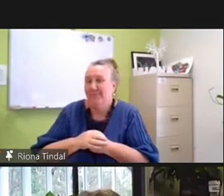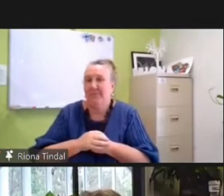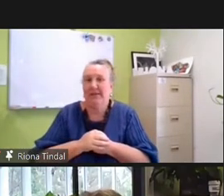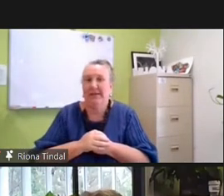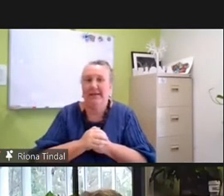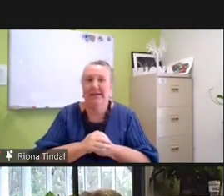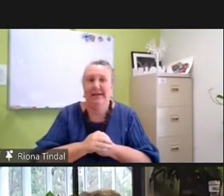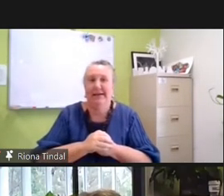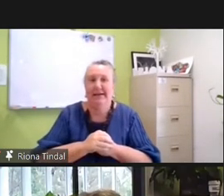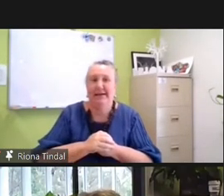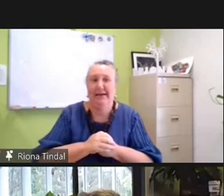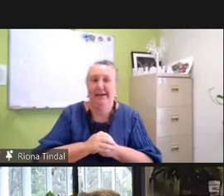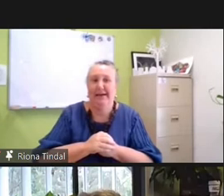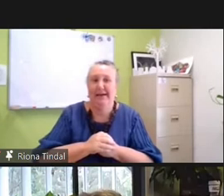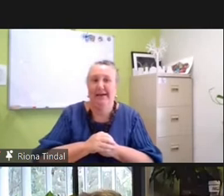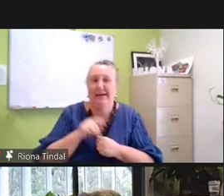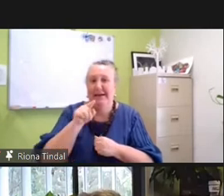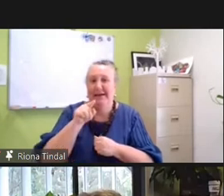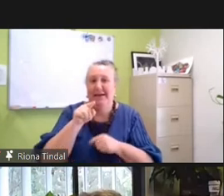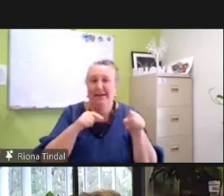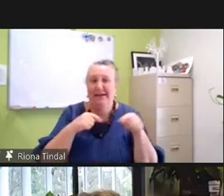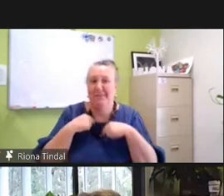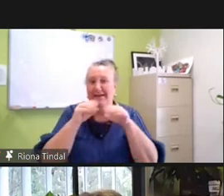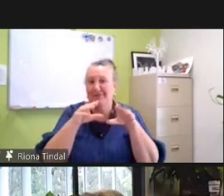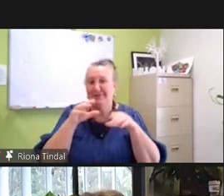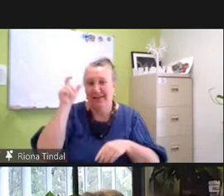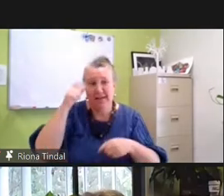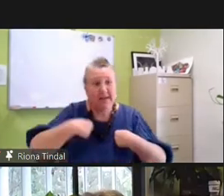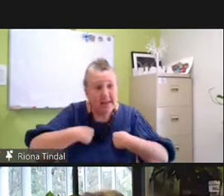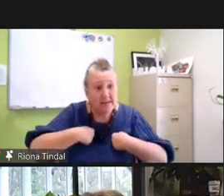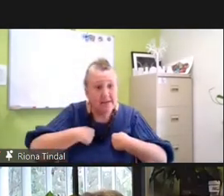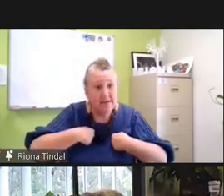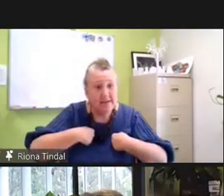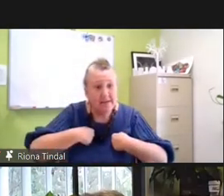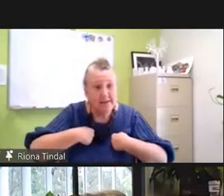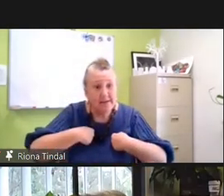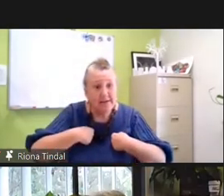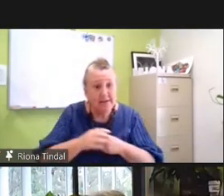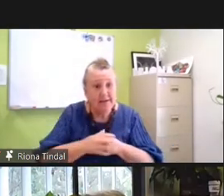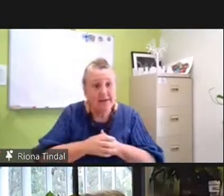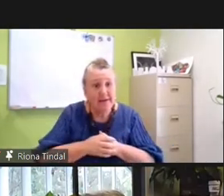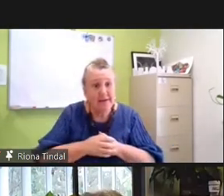deaf person. Cathy will be talking. But yes, thank you very much indeed for your time. Is it me?